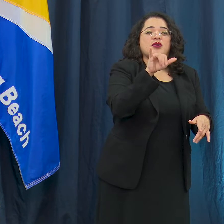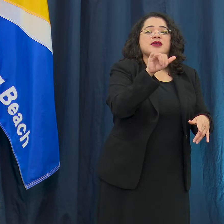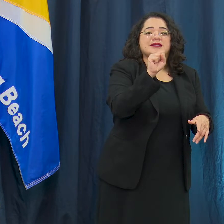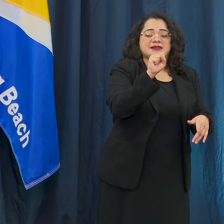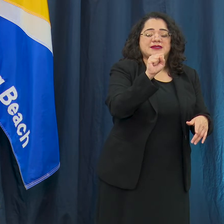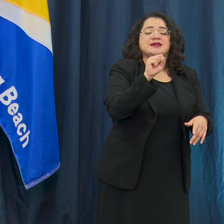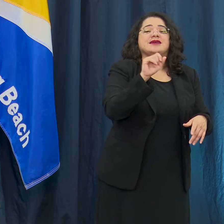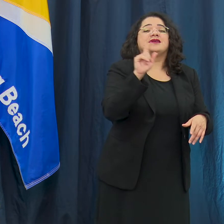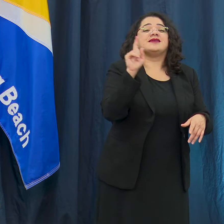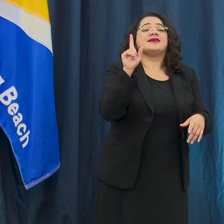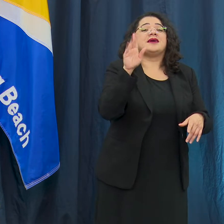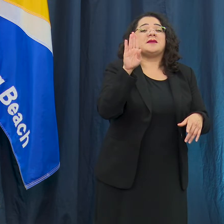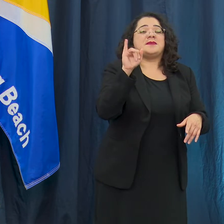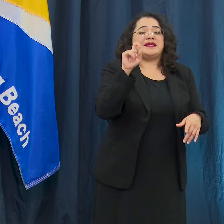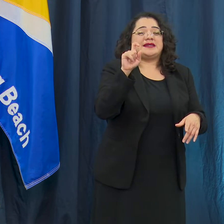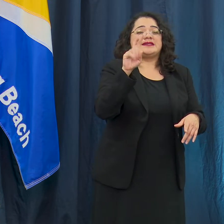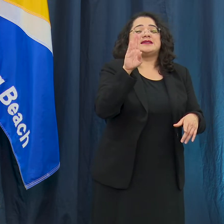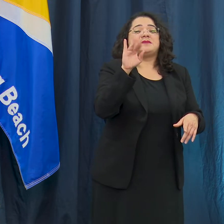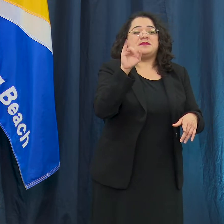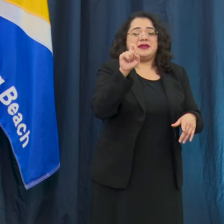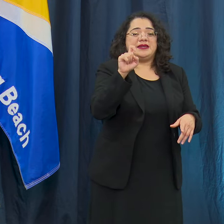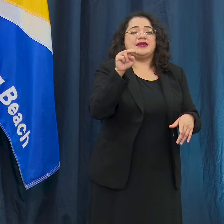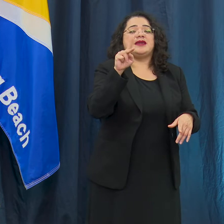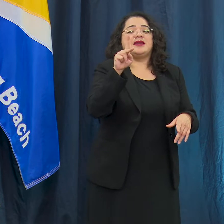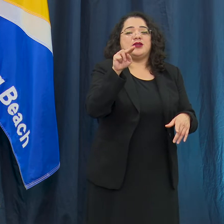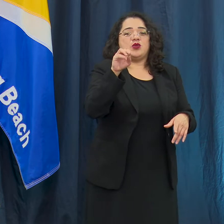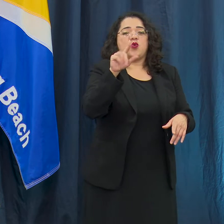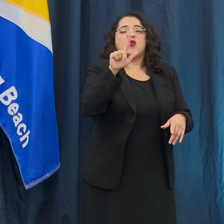fact, I got my flowers from there for my wedding